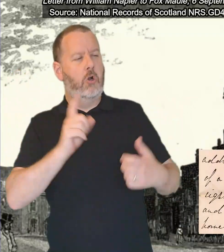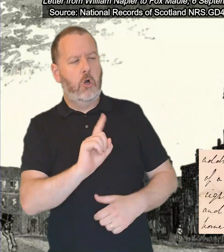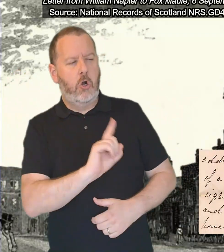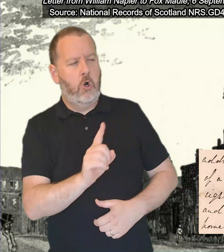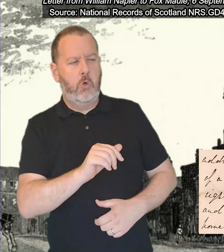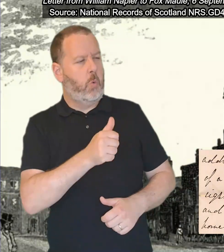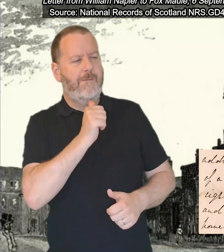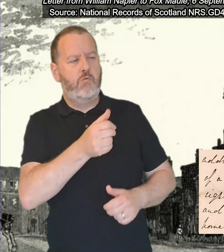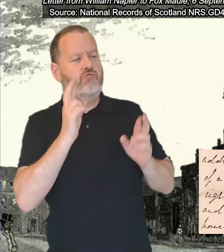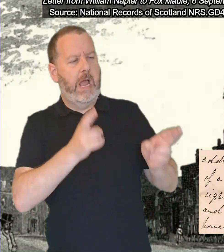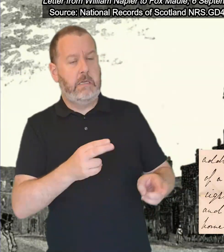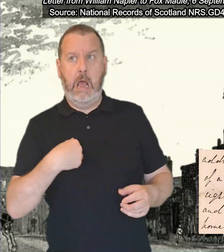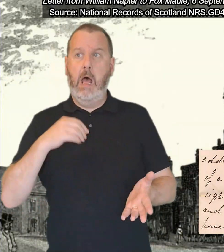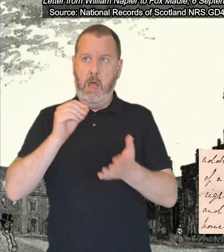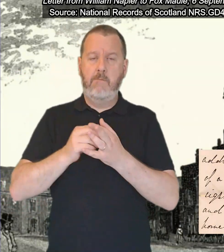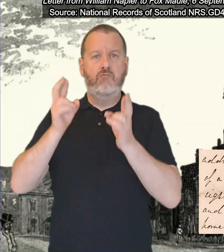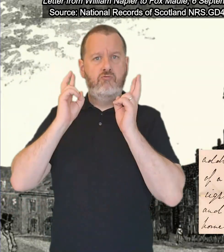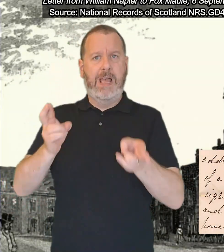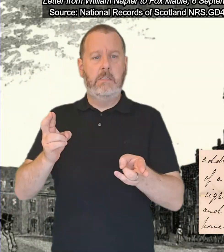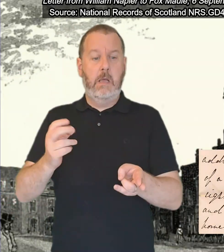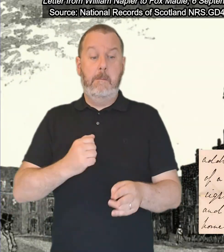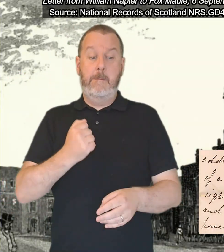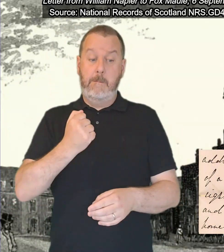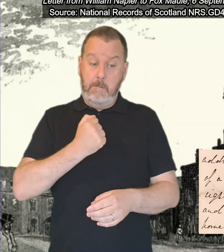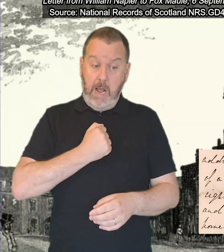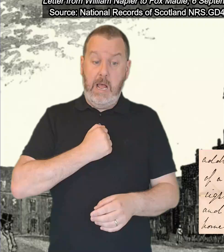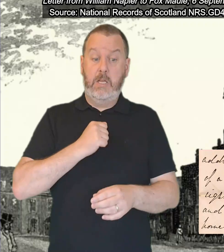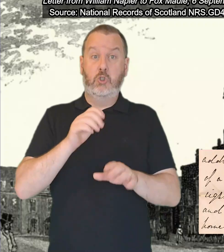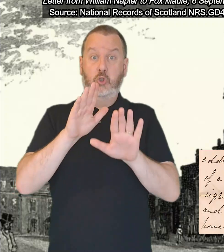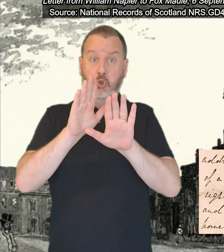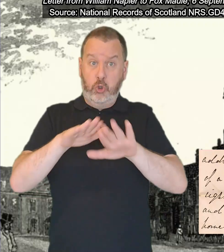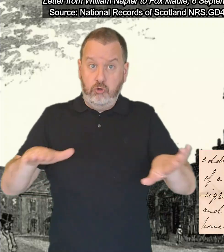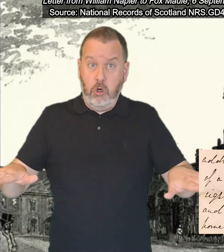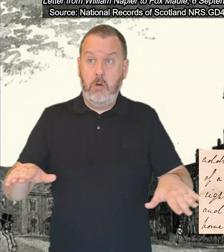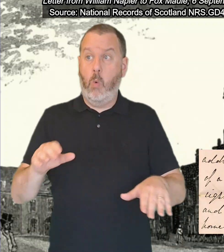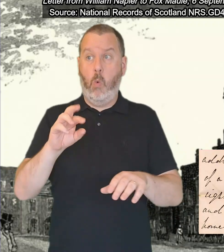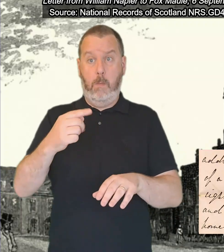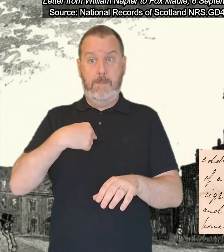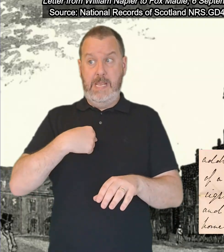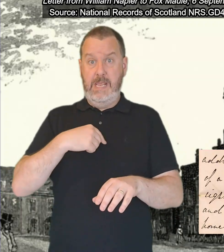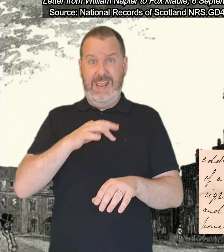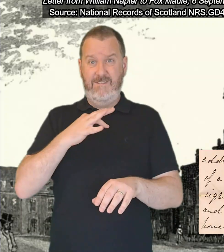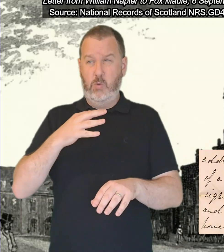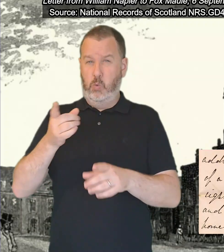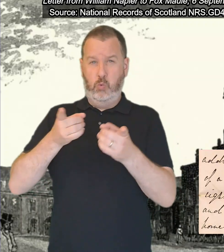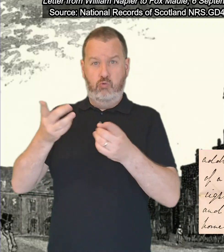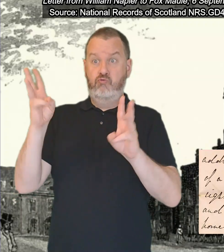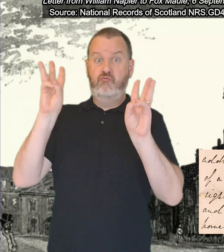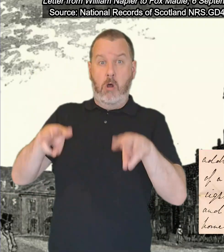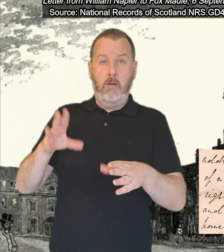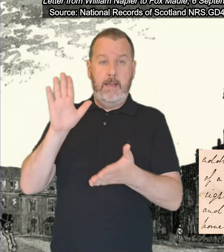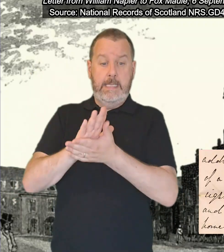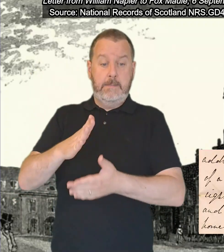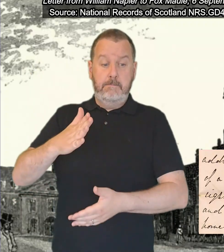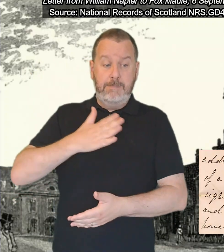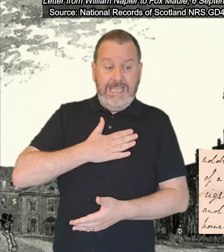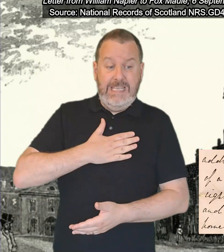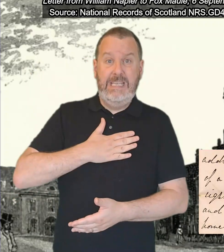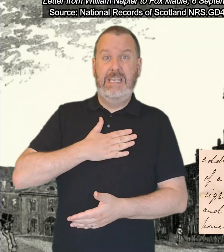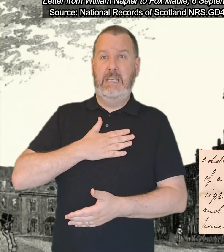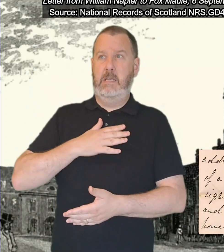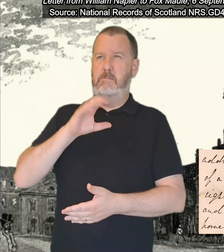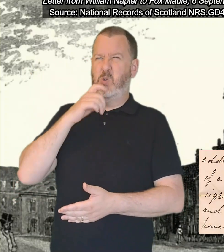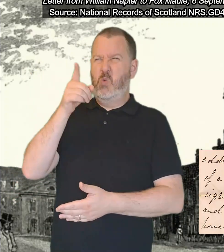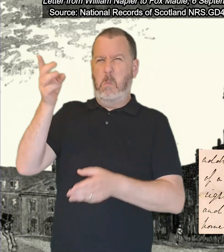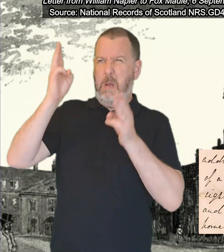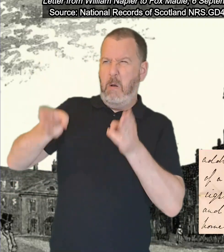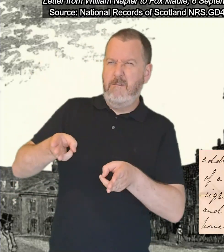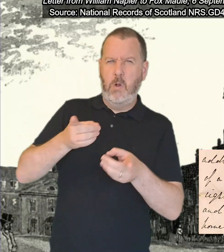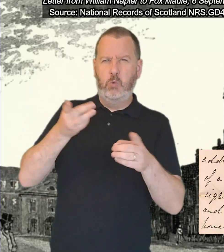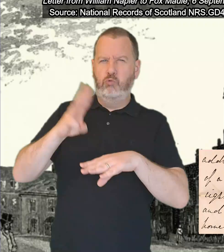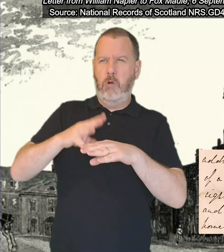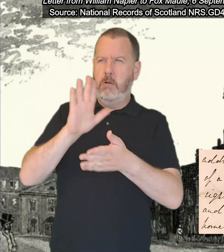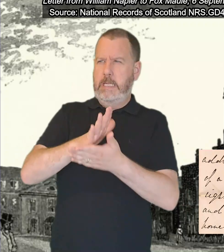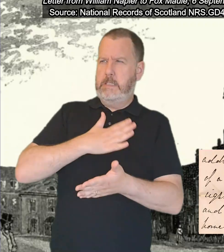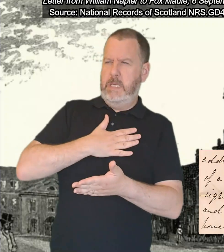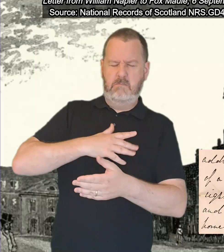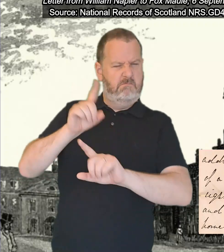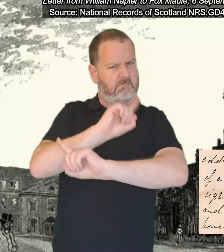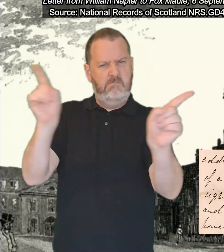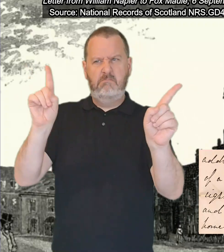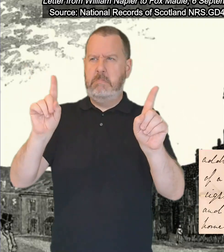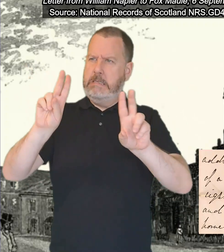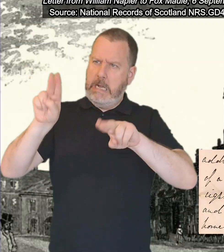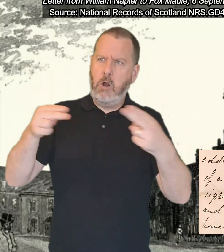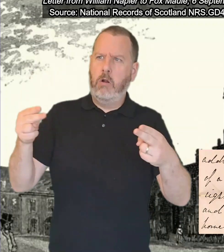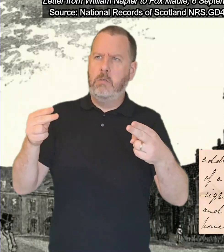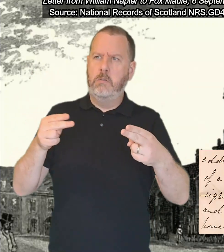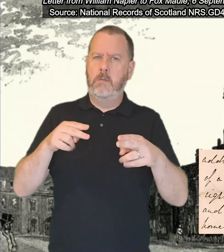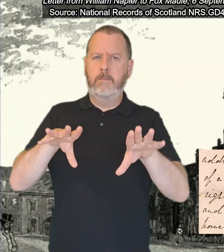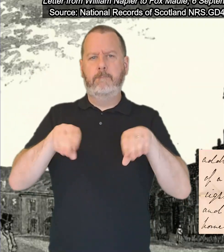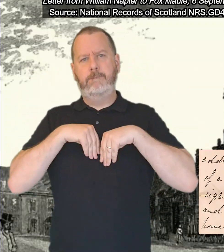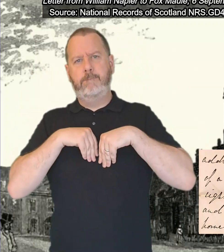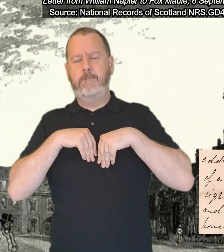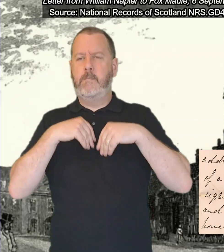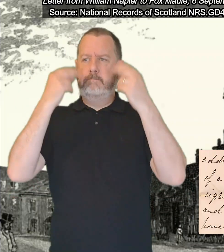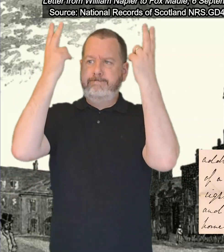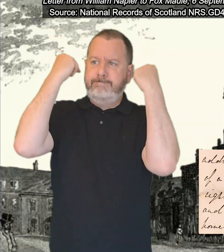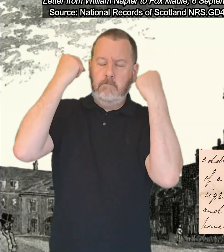when they and their children are wronged by men in power, can be forbidden".